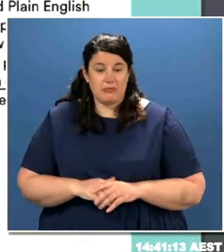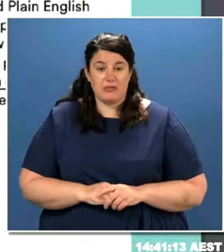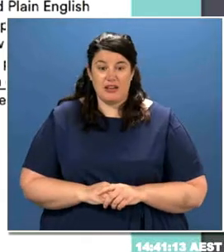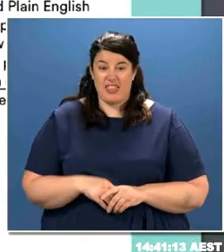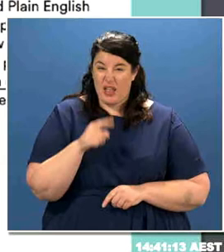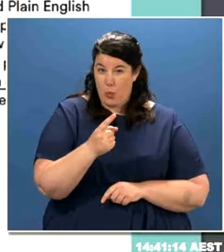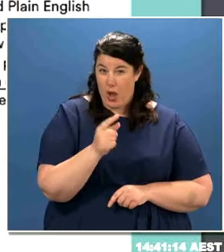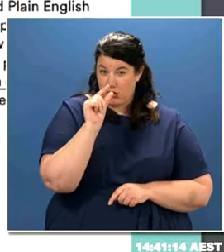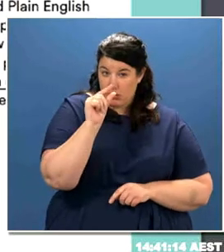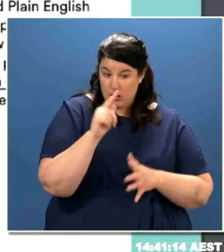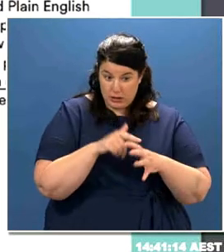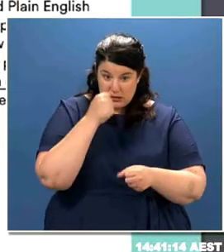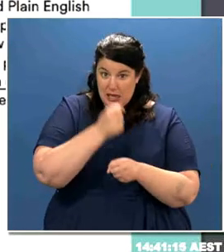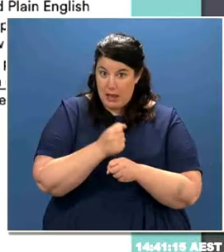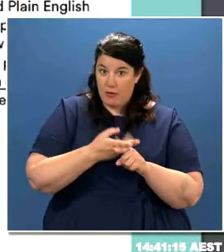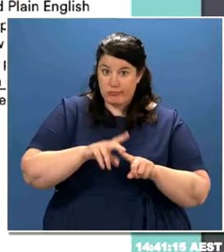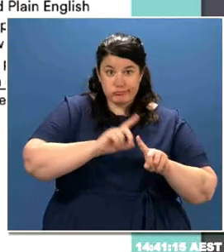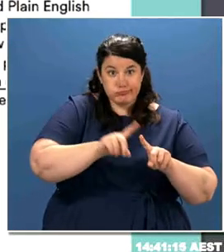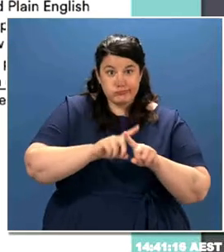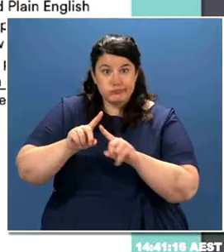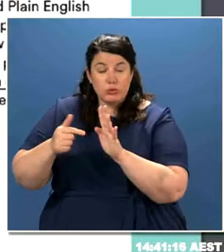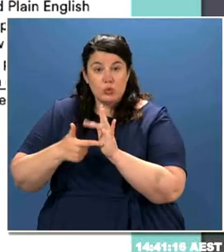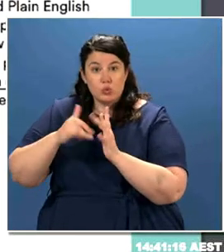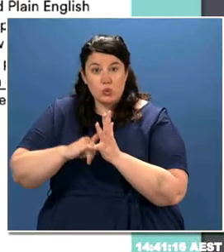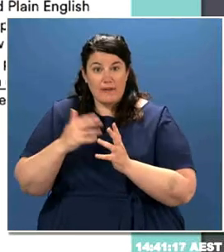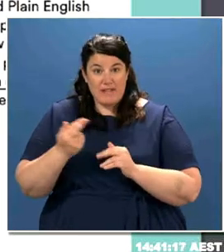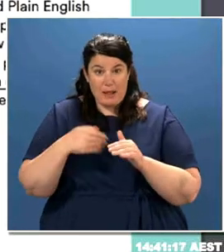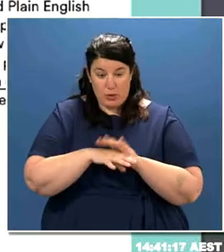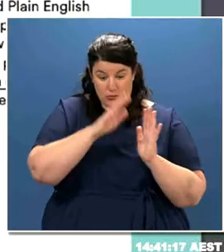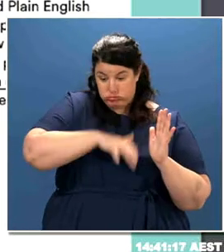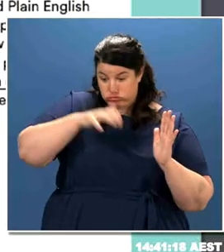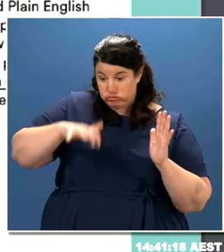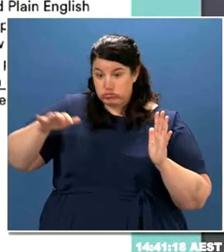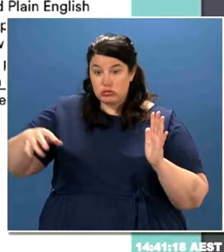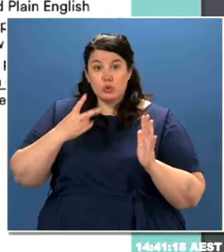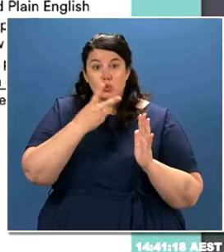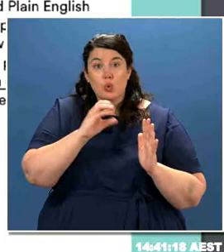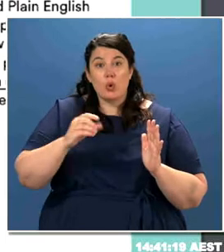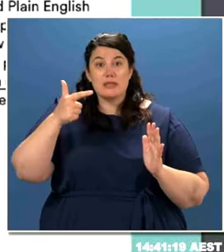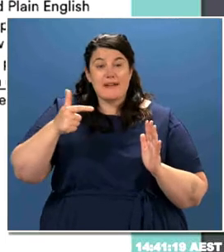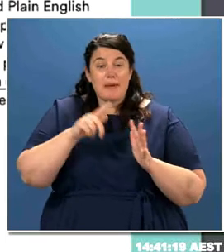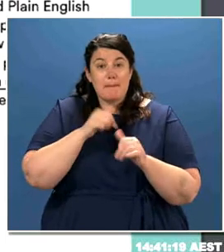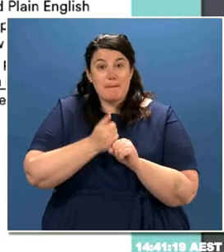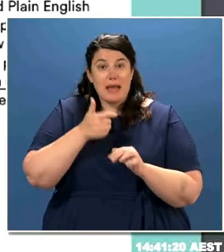And that's just one small example of the sorts of tools that are available in that 207-page document. Is that right? That's correct.